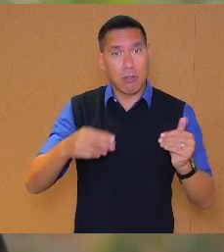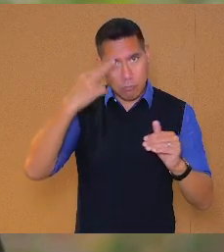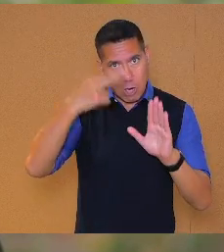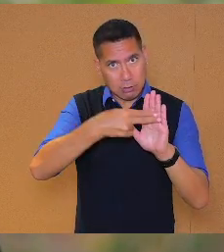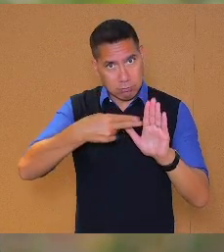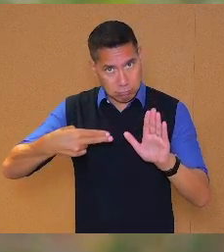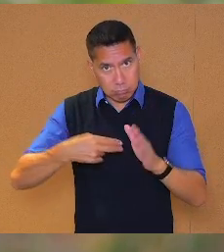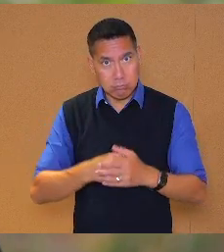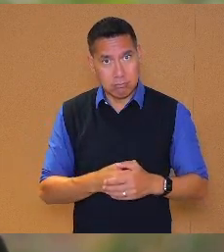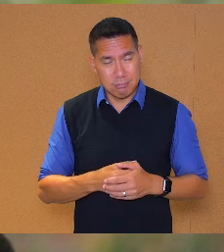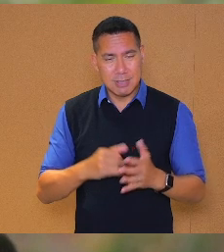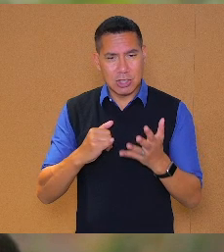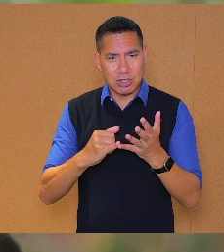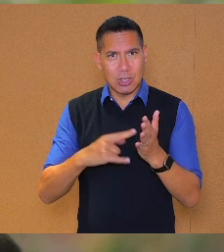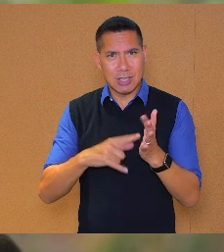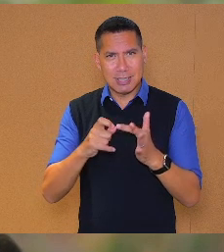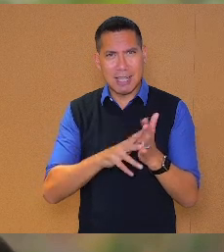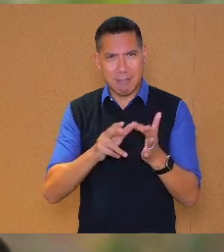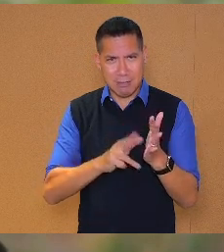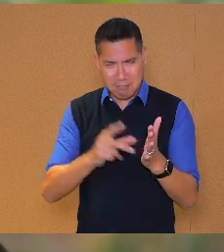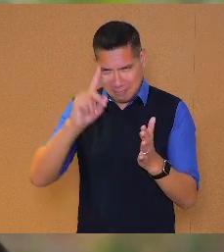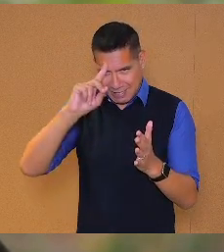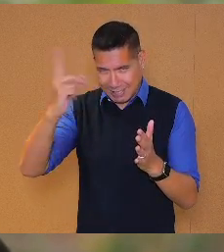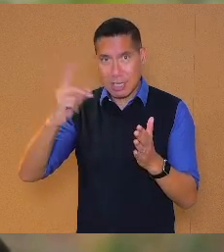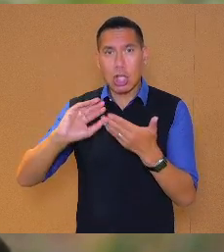Stephen had a unique understanding of community